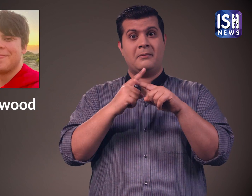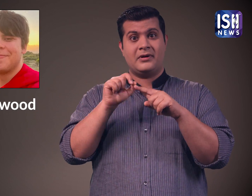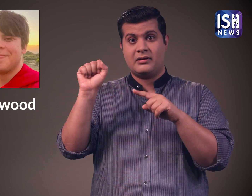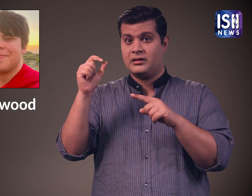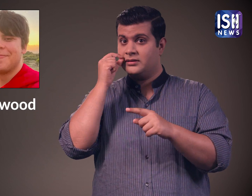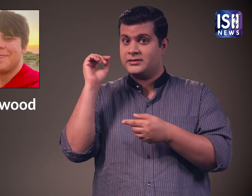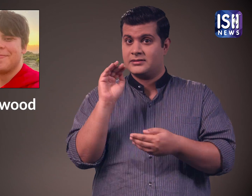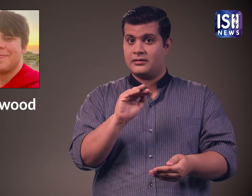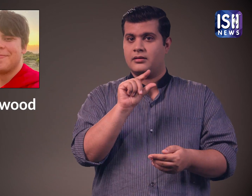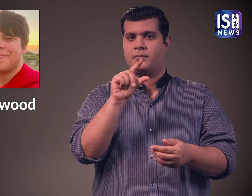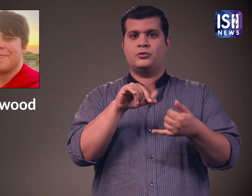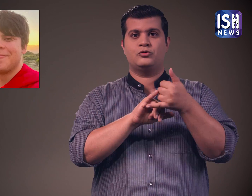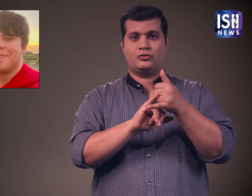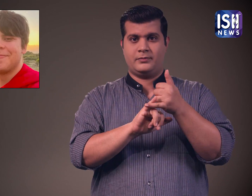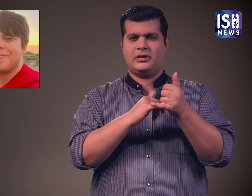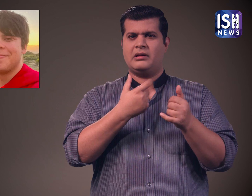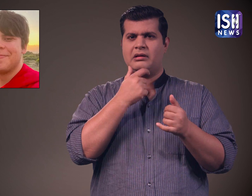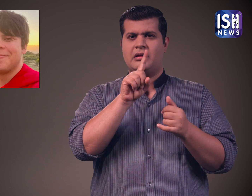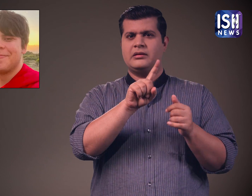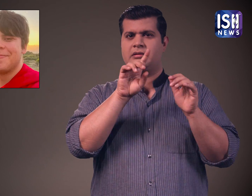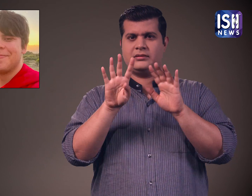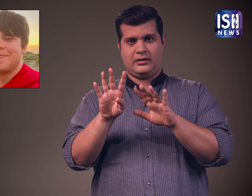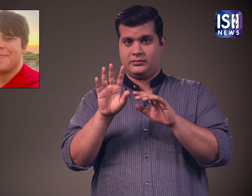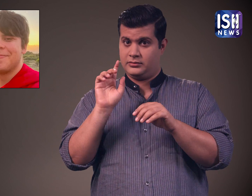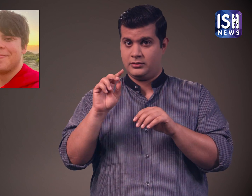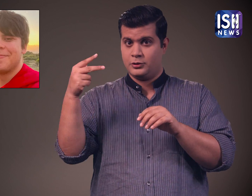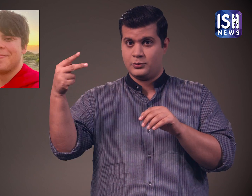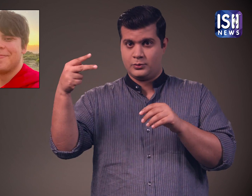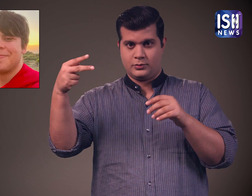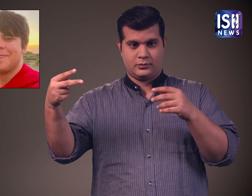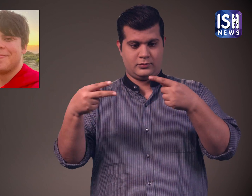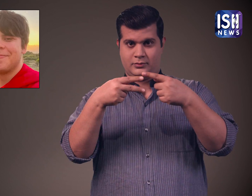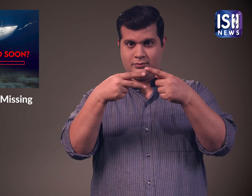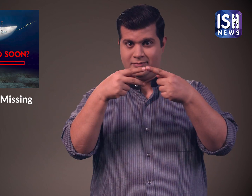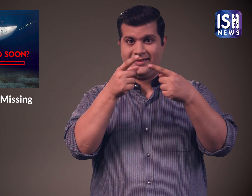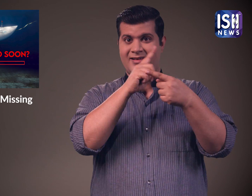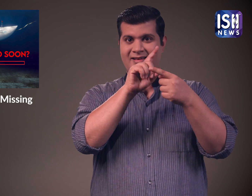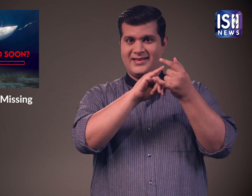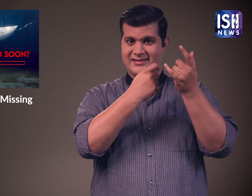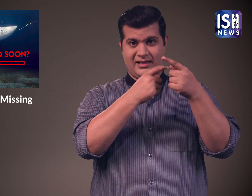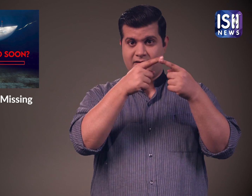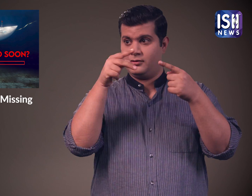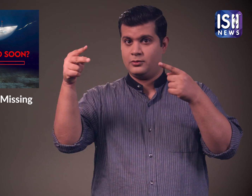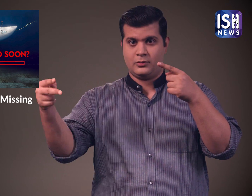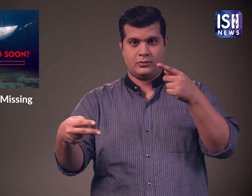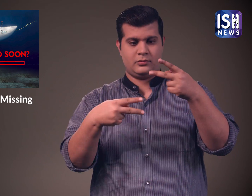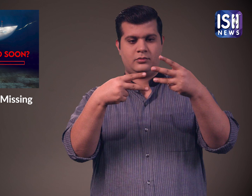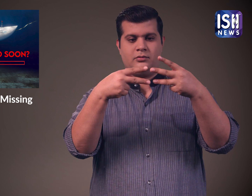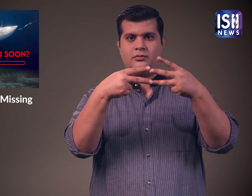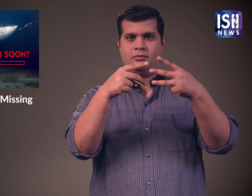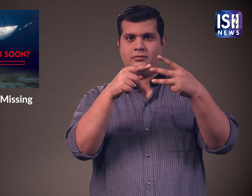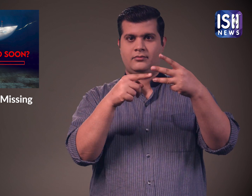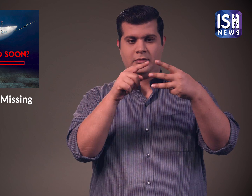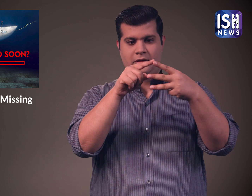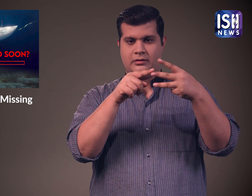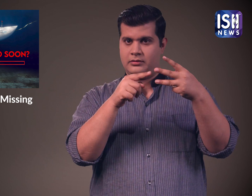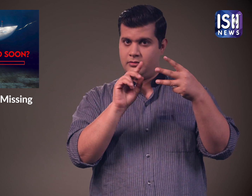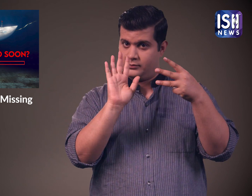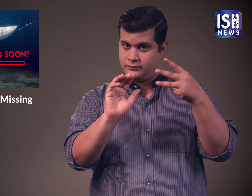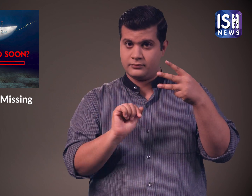His son Suleiman who was 19 years old was also on board. Rush, Shehzad & Suleiman were the 3 people in the vessel.